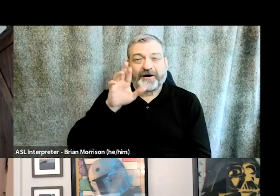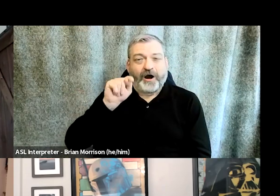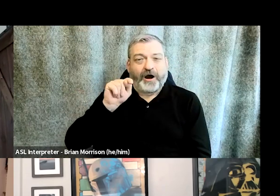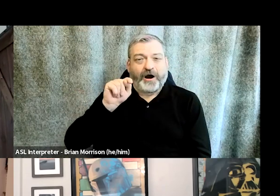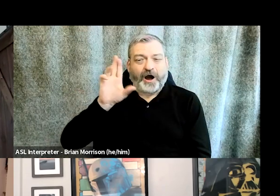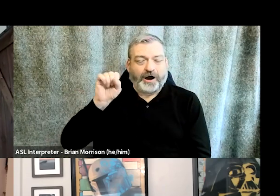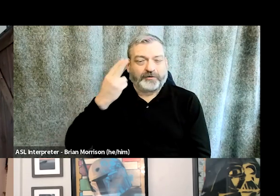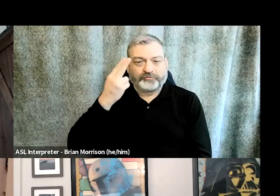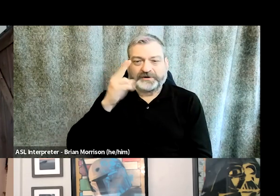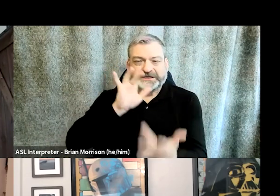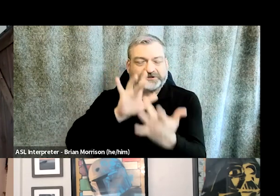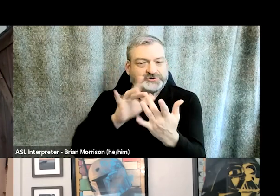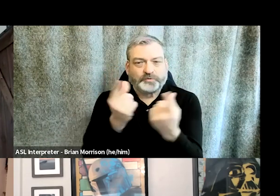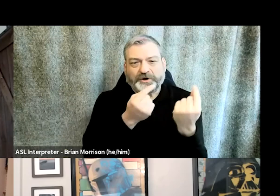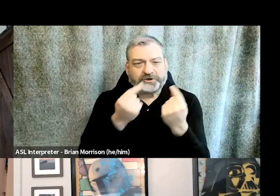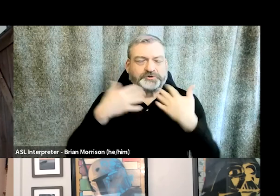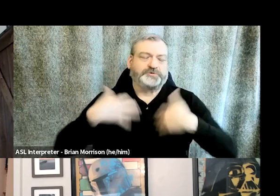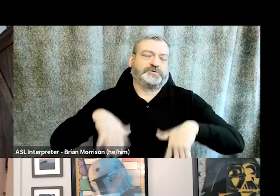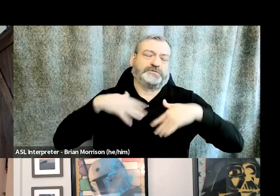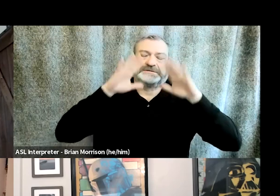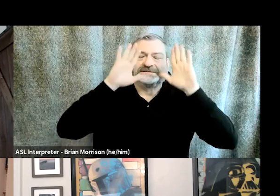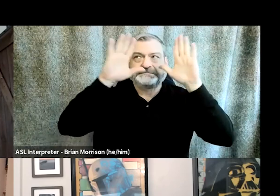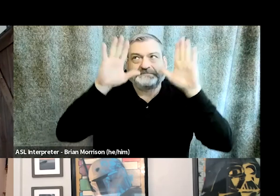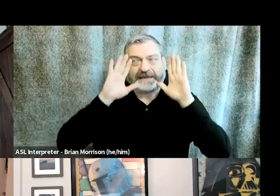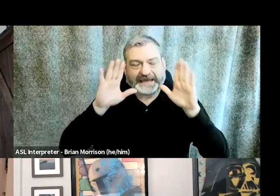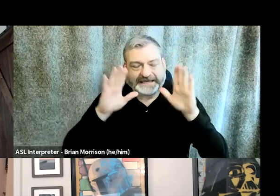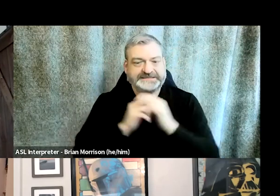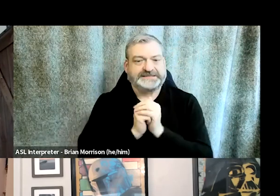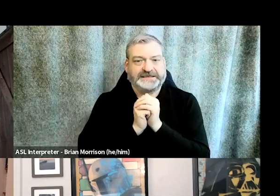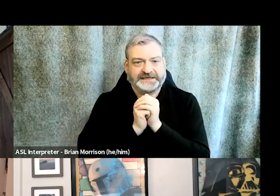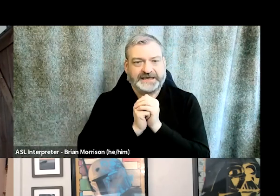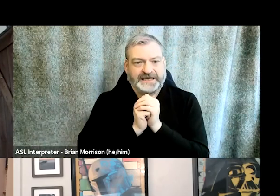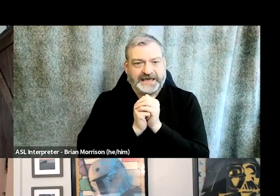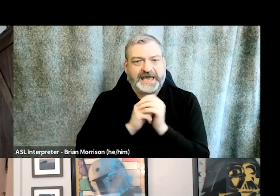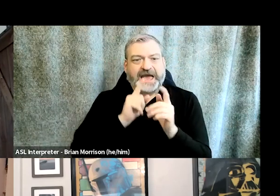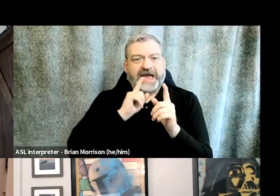Amazing outreach and the national extent that you've had since the beginning of COVID has been amazing.